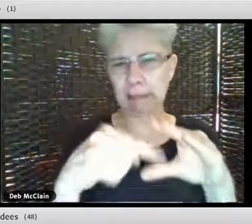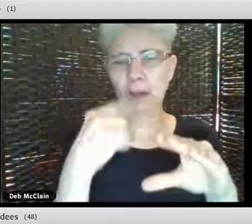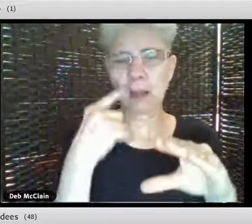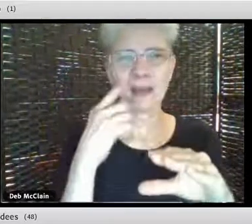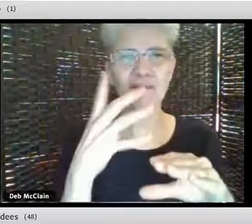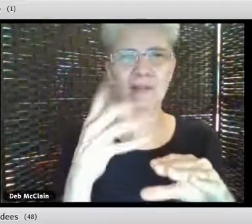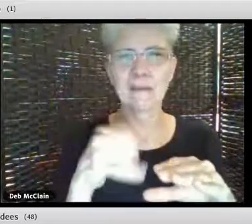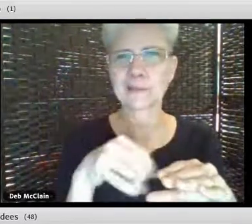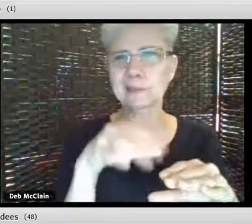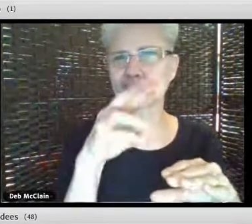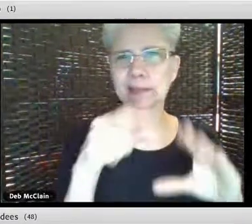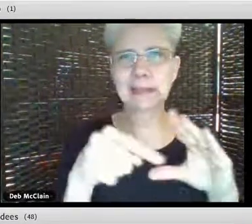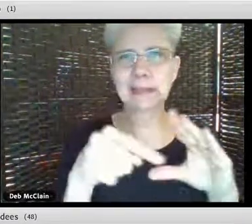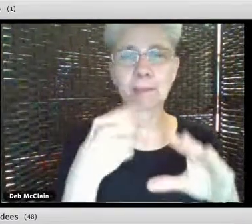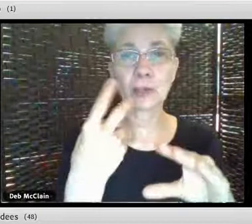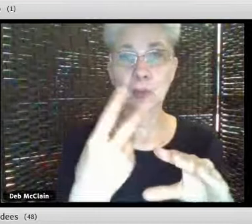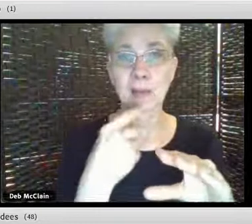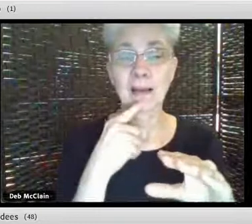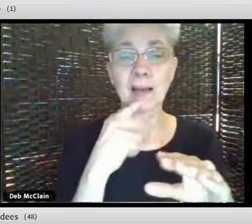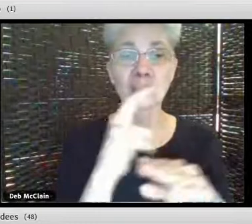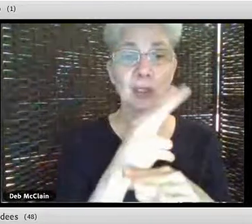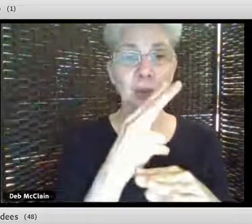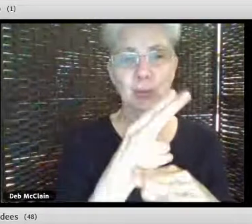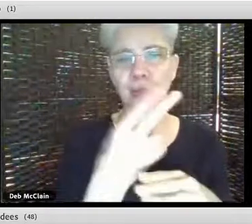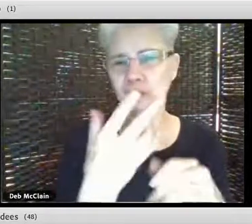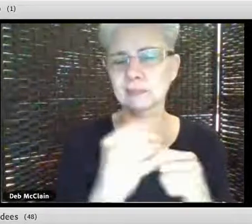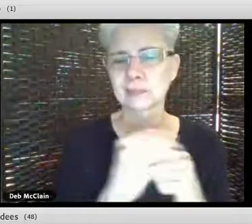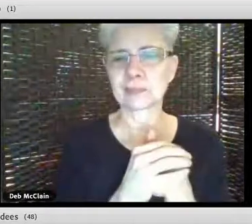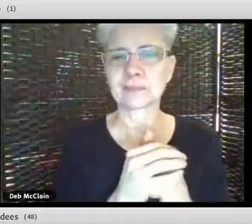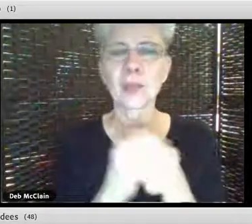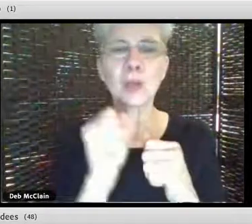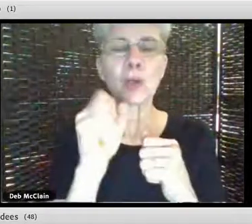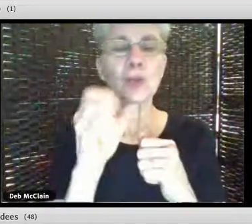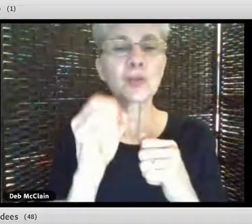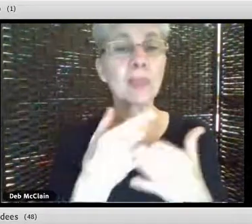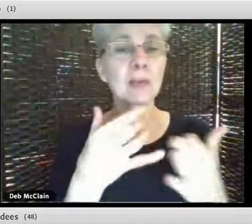probably two of which I actually use. So one of the things I wanted to show you